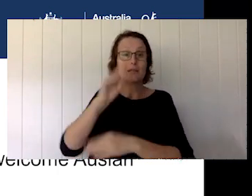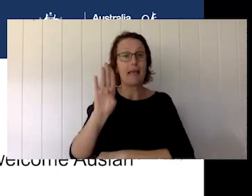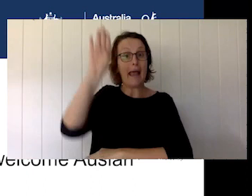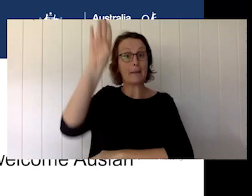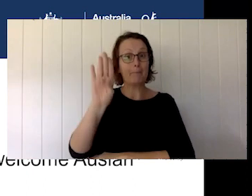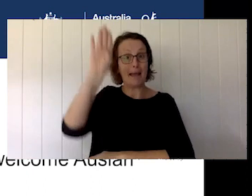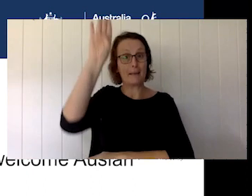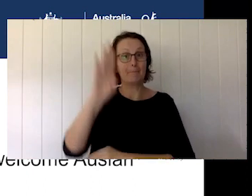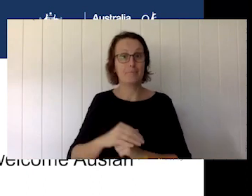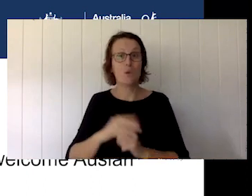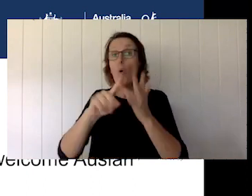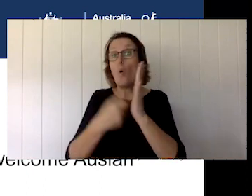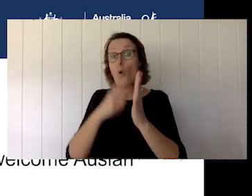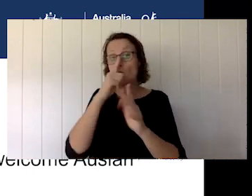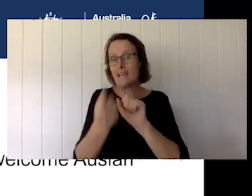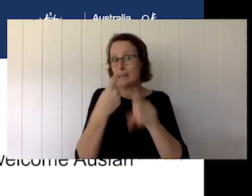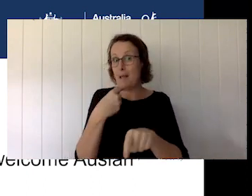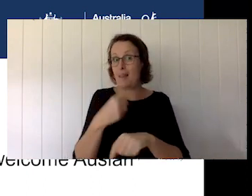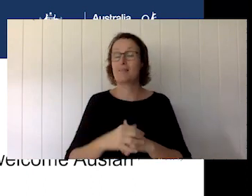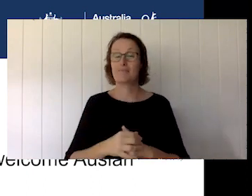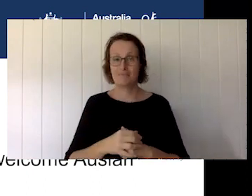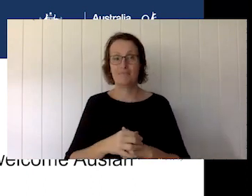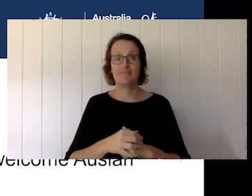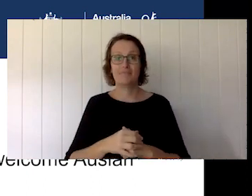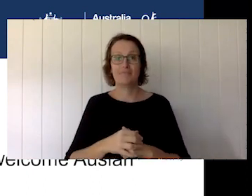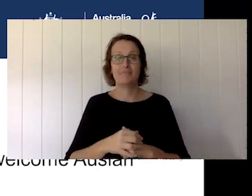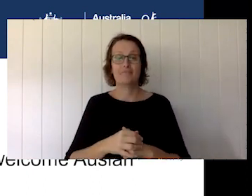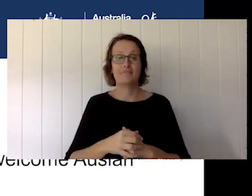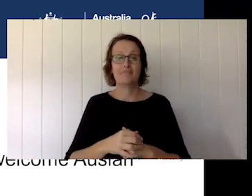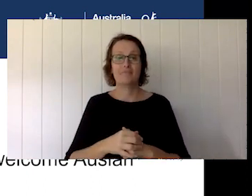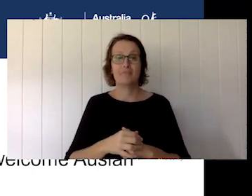screen - or just send us a quick email. Lastly, a recording will be